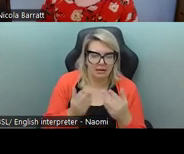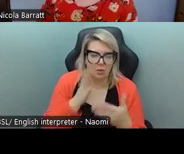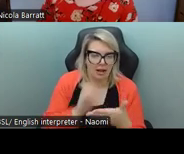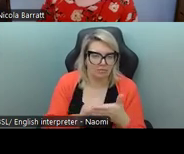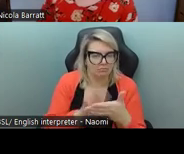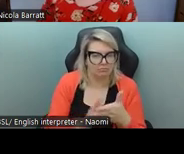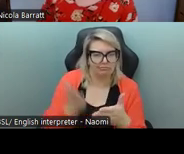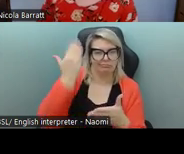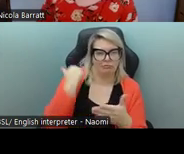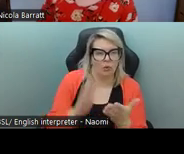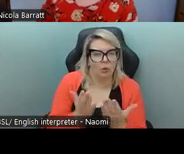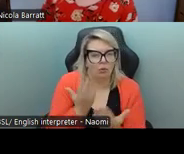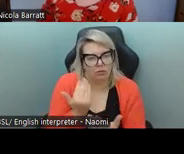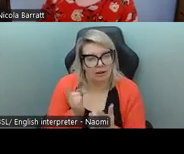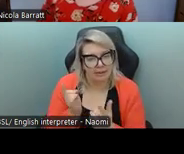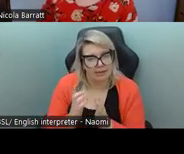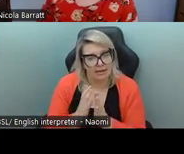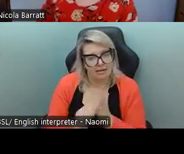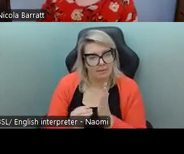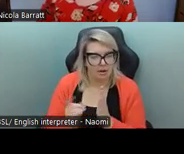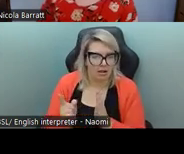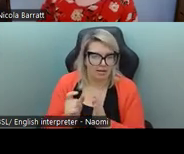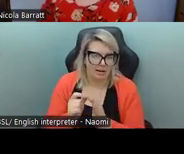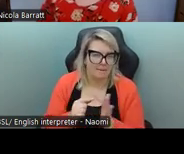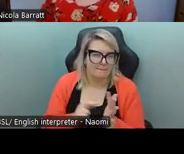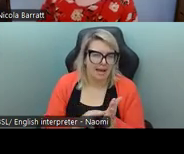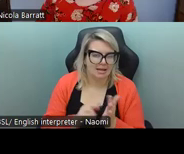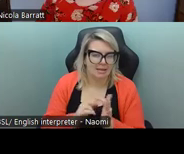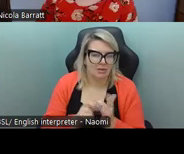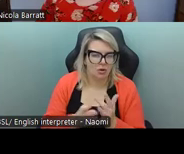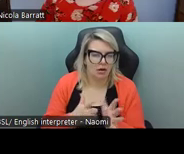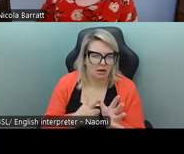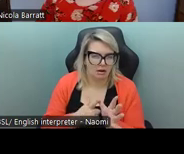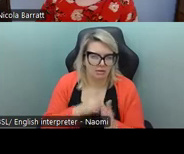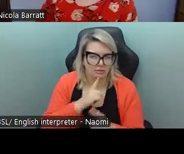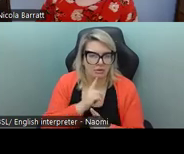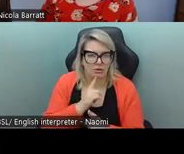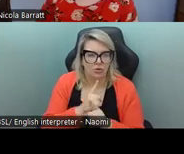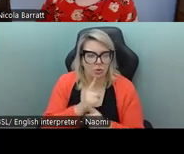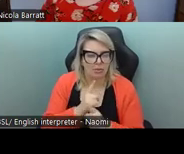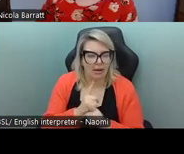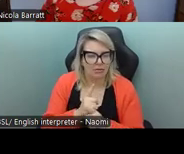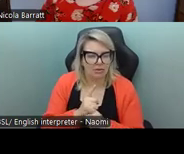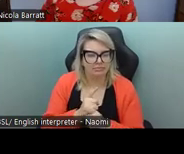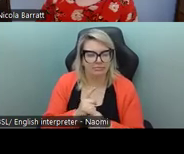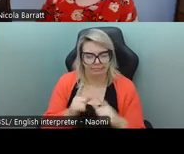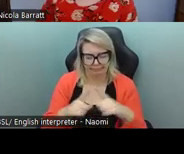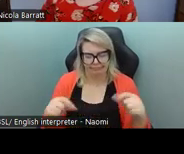This example is from Pen Mendonça. It's about the ethnicity of historical figures on banknotes.